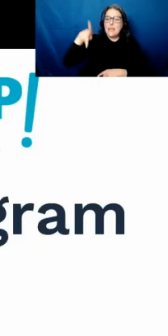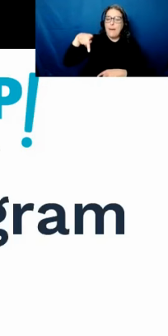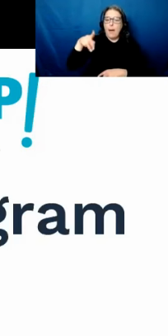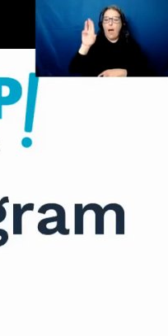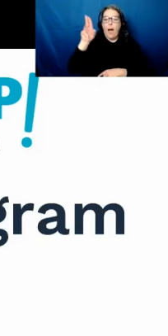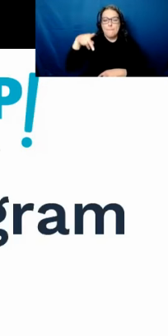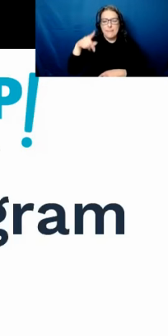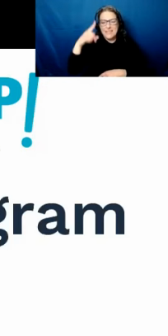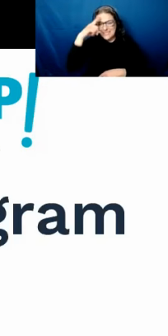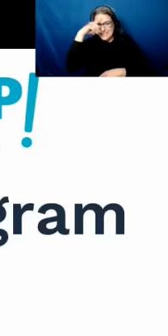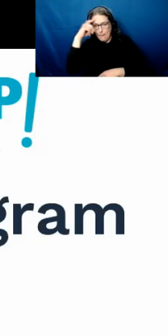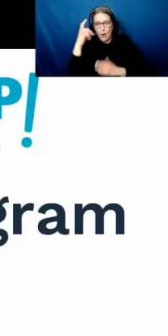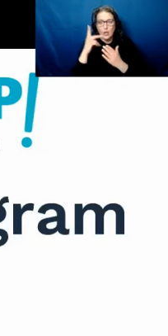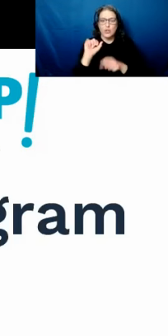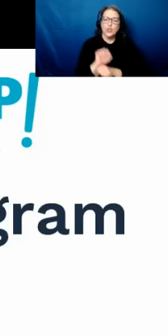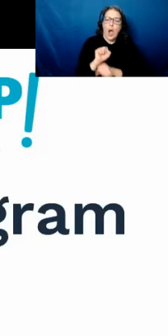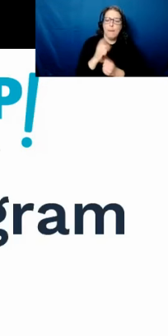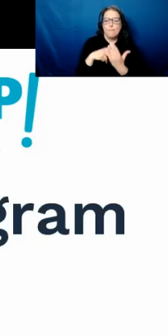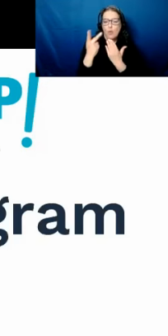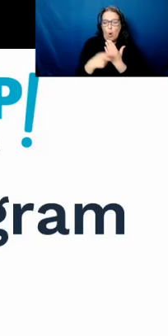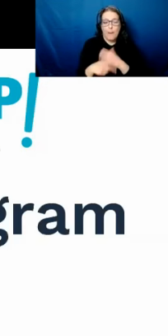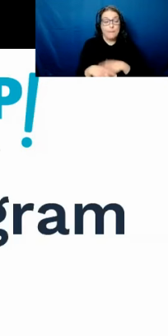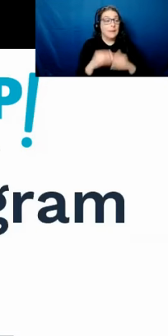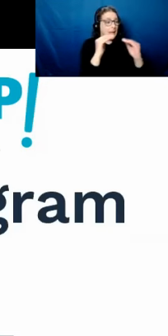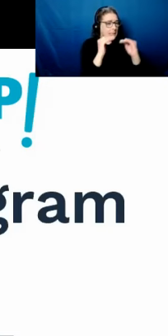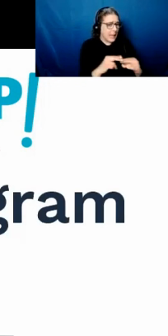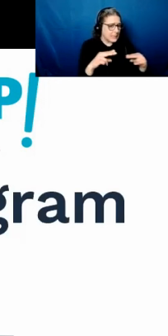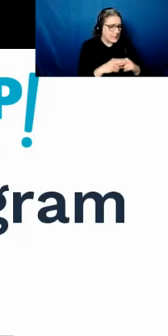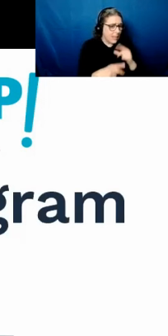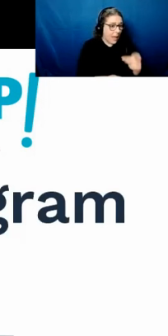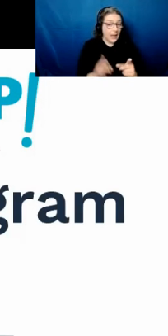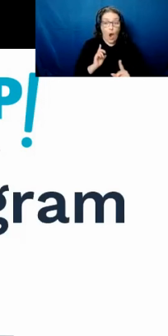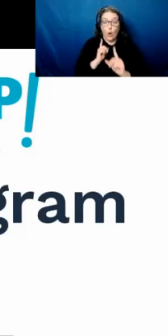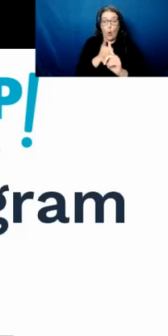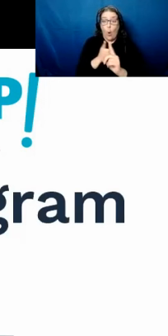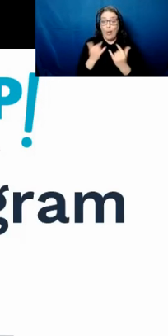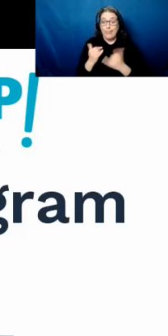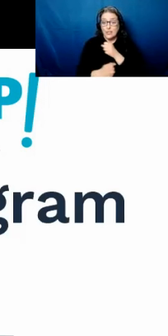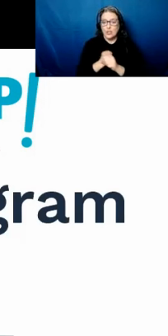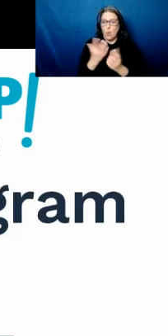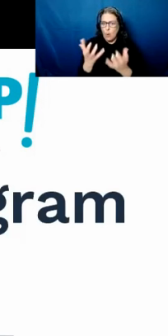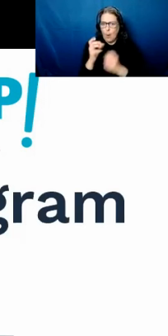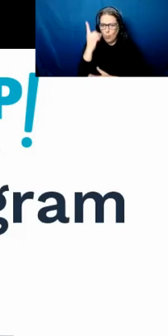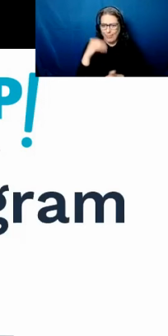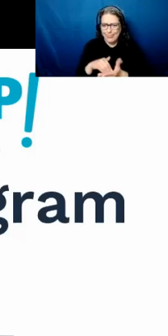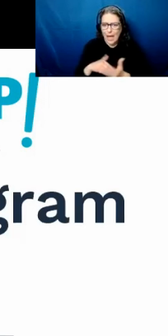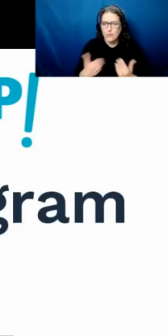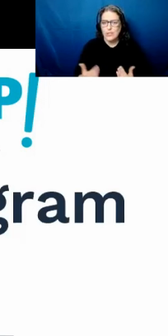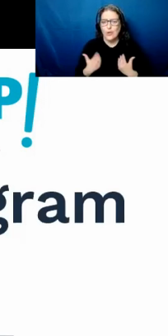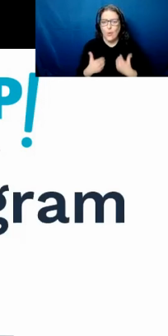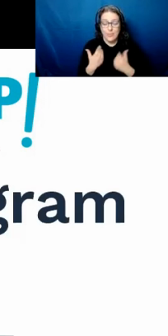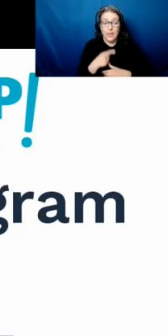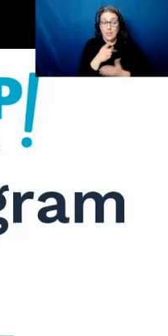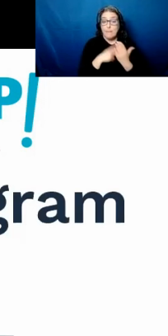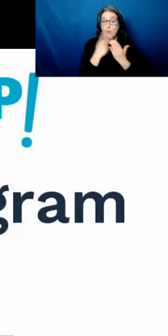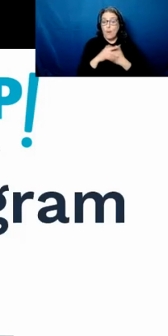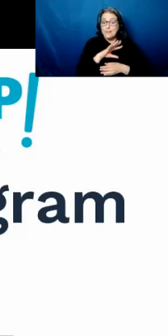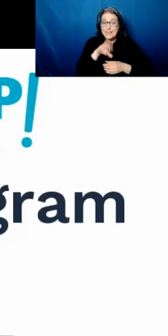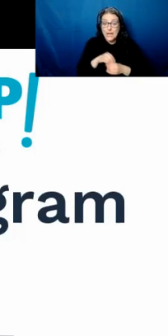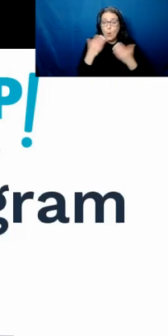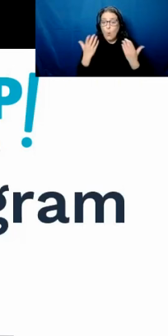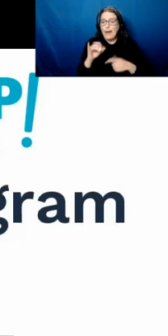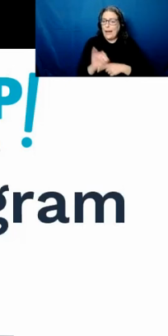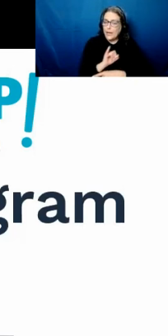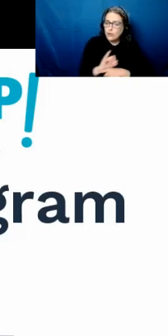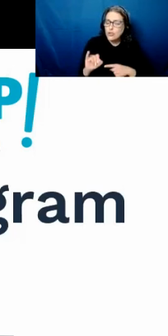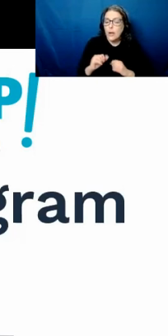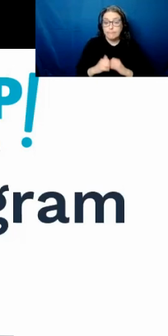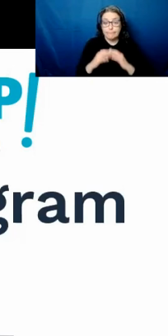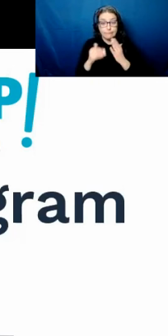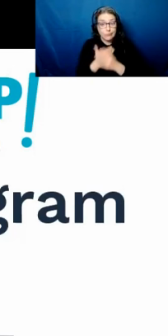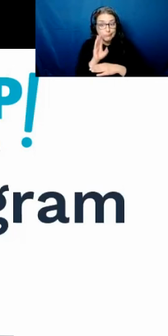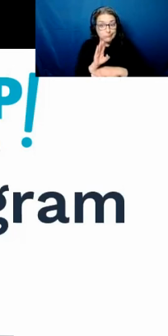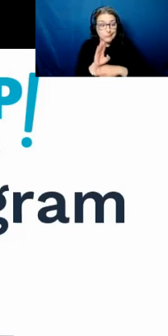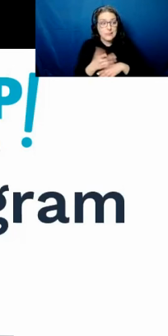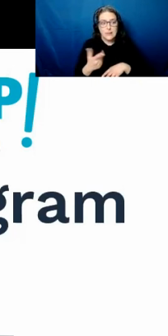Also we provide down payment assistance from the federal home loan bank that assists with their entry costs -- with that.